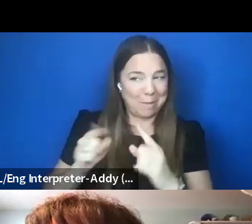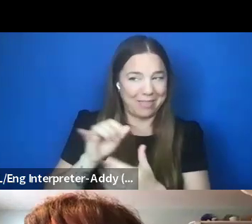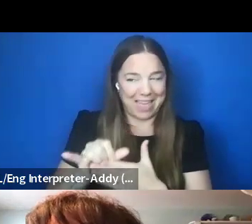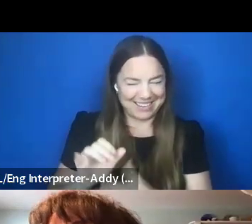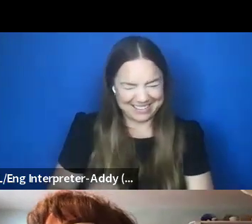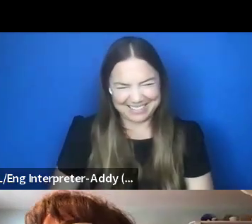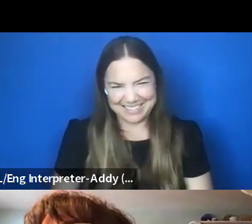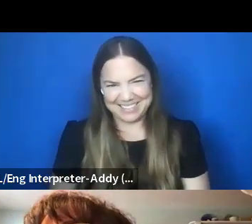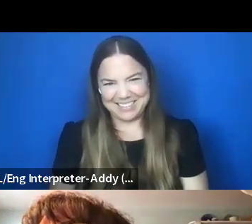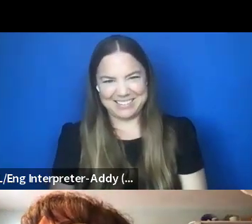Brooke Wilson: anyway.